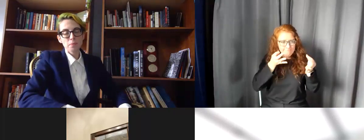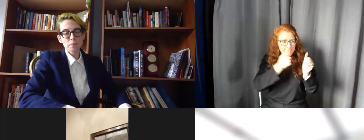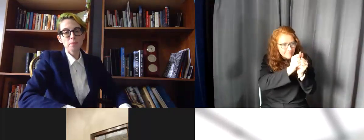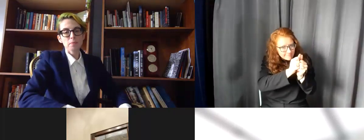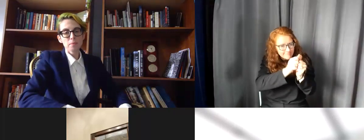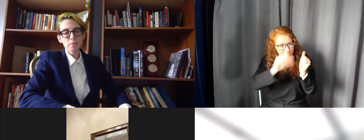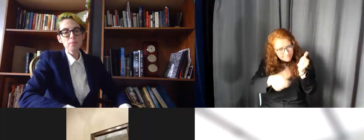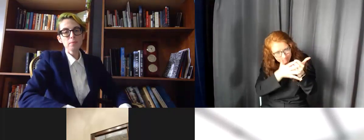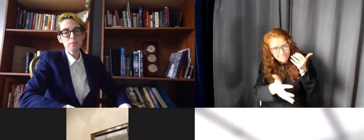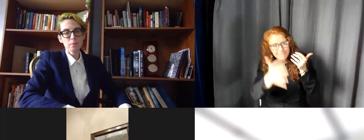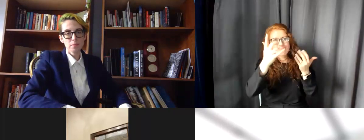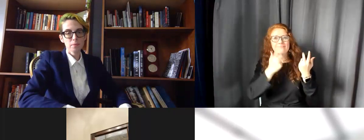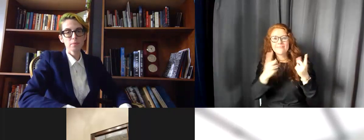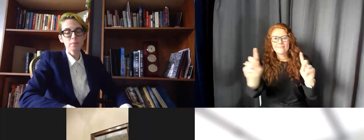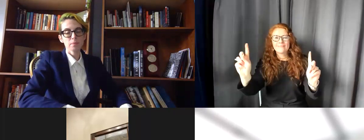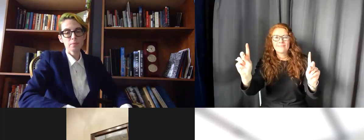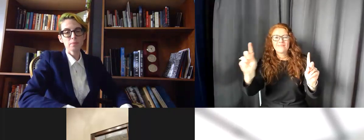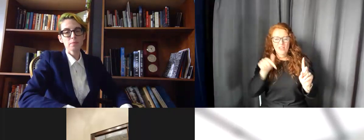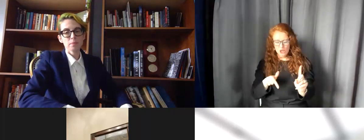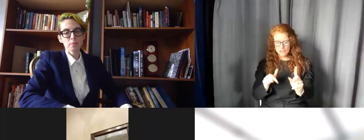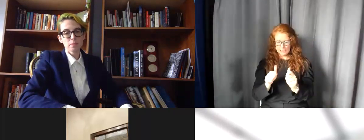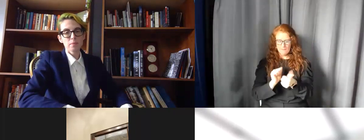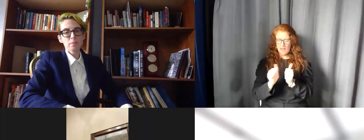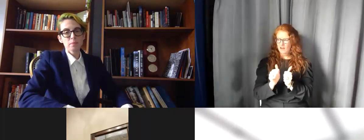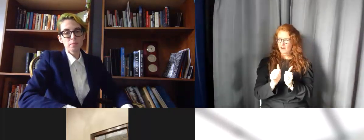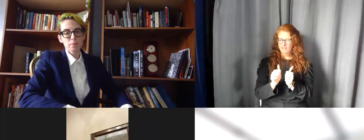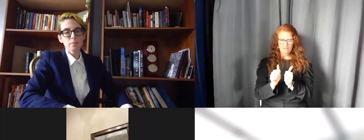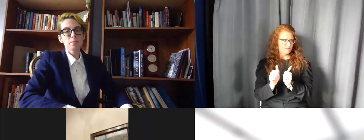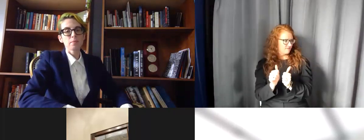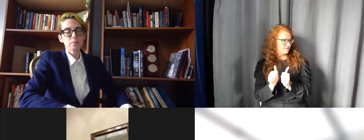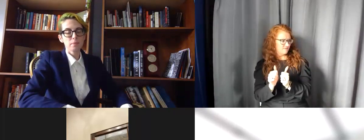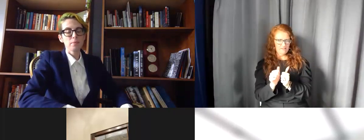Jordan Radford: competitive mentality. Why would she help the people you're in in competition with.